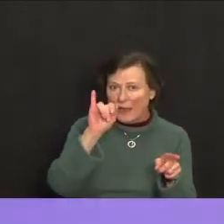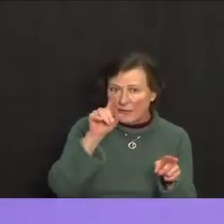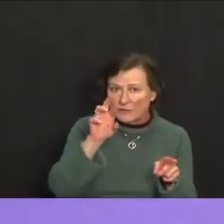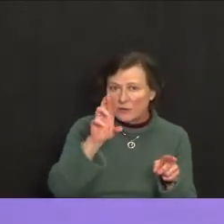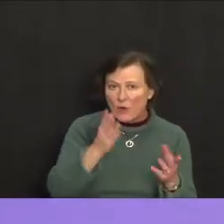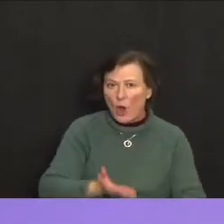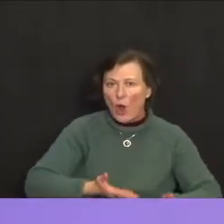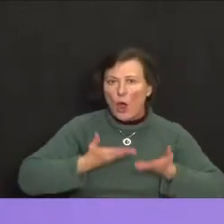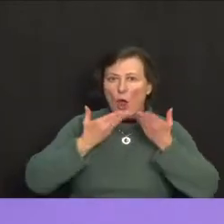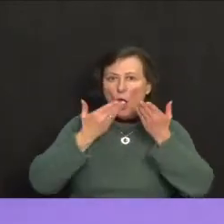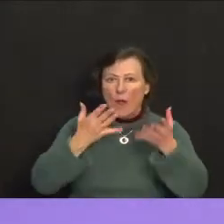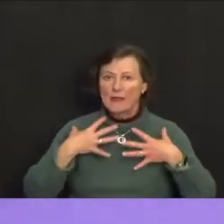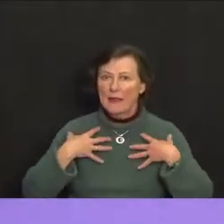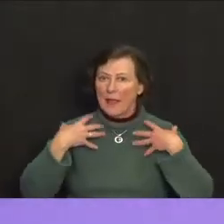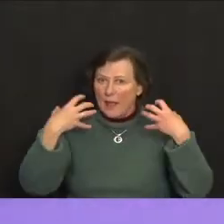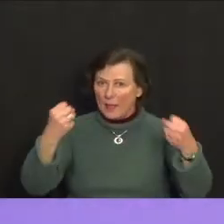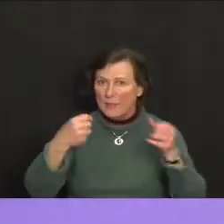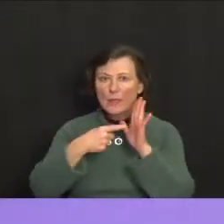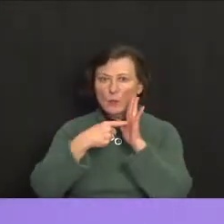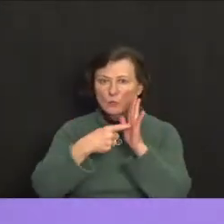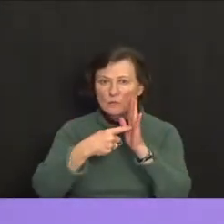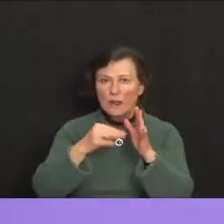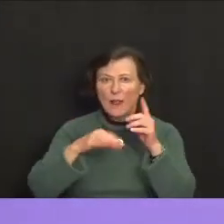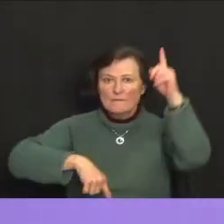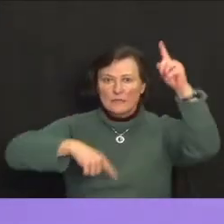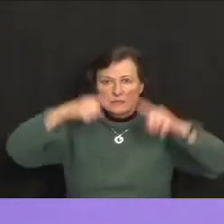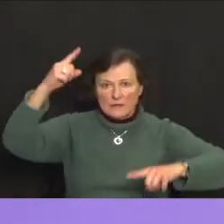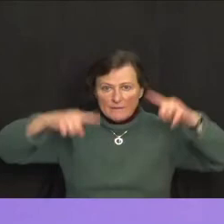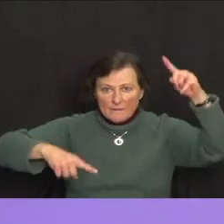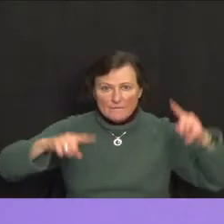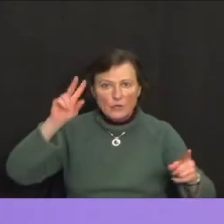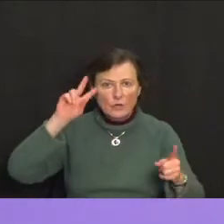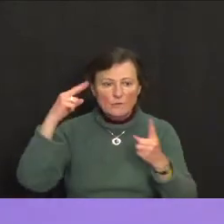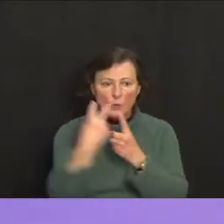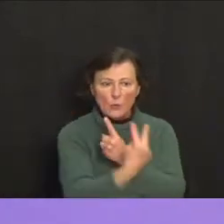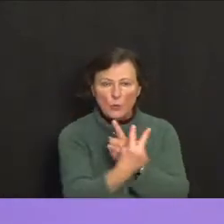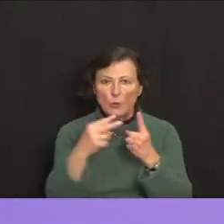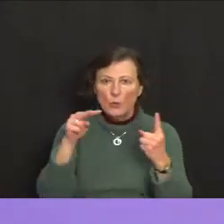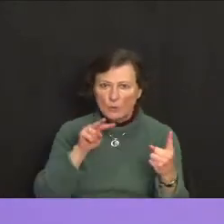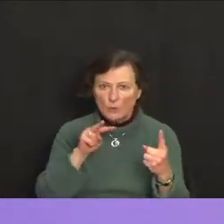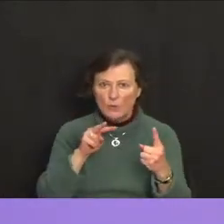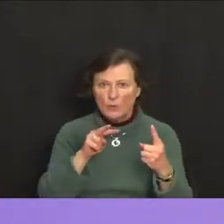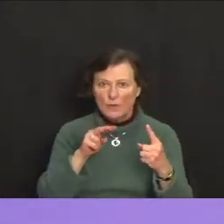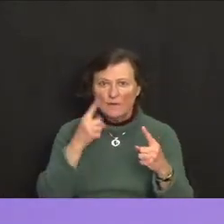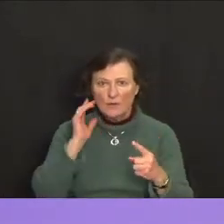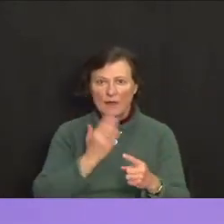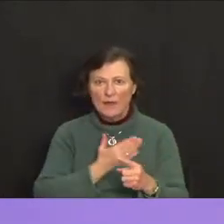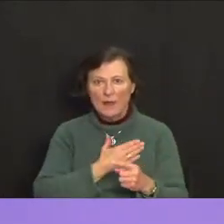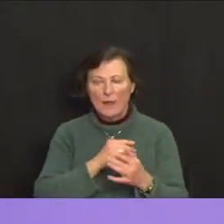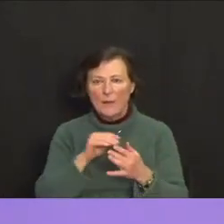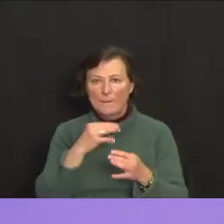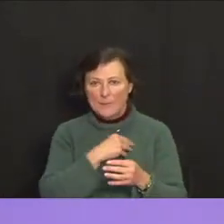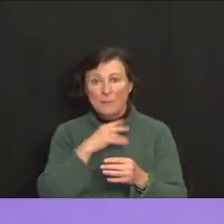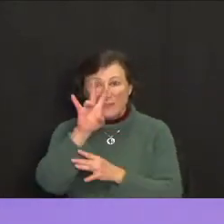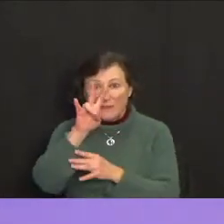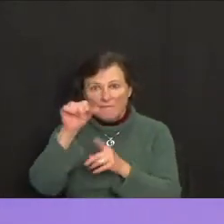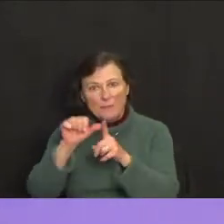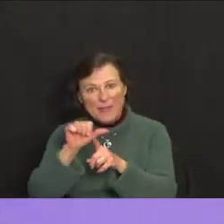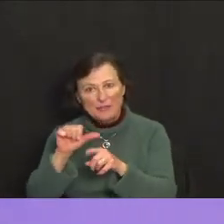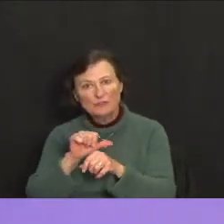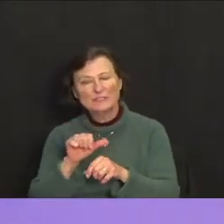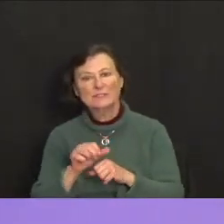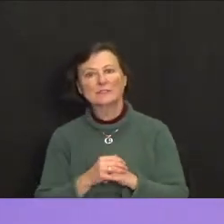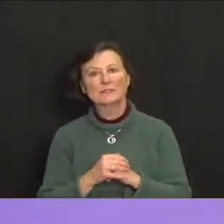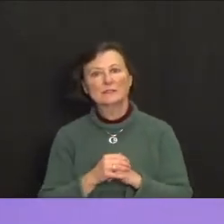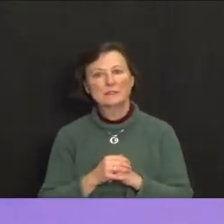a healthy representation of diverse viewpoints among our members. Seven pages, one per principle.